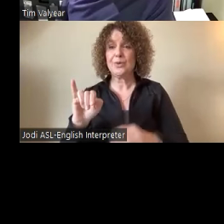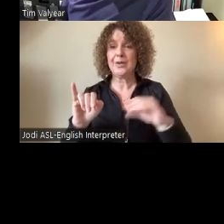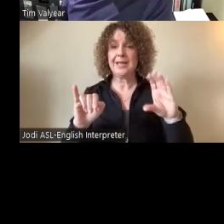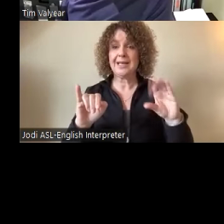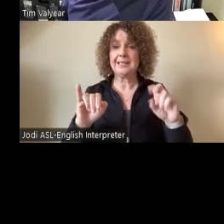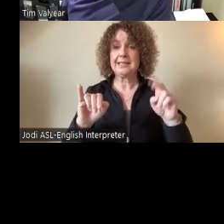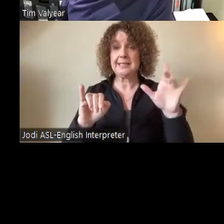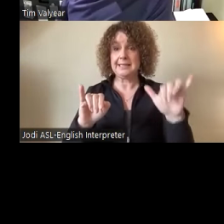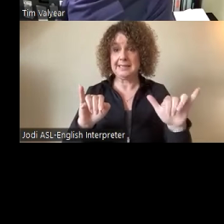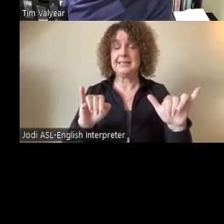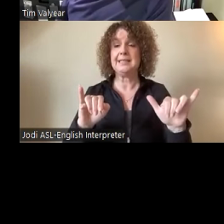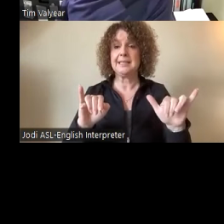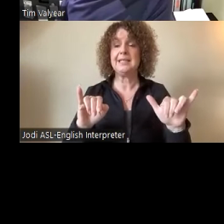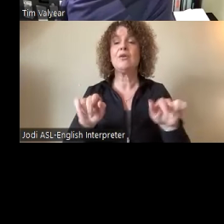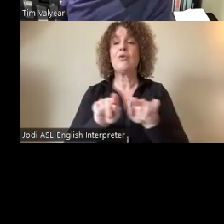assisting us. And also we want to thank the support of the